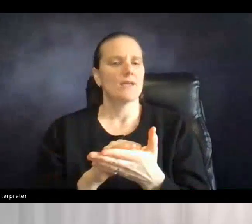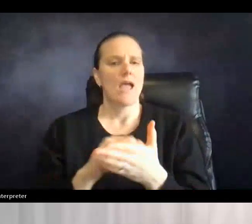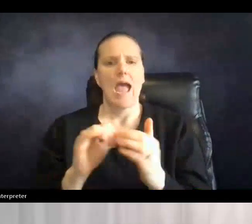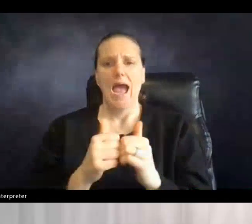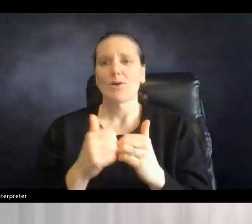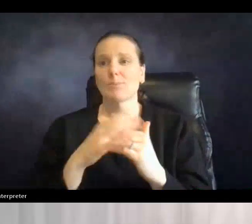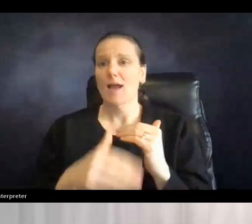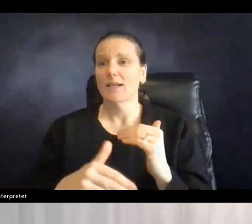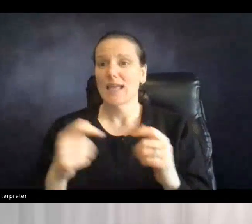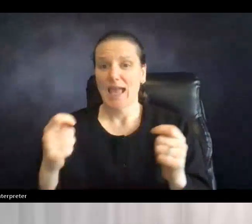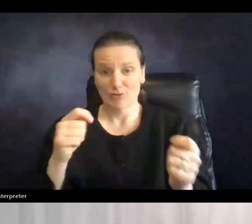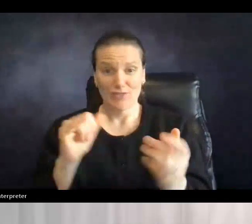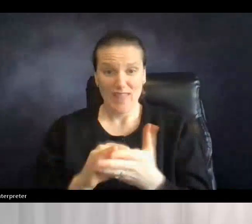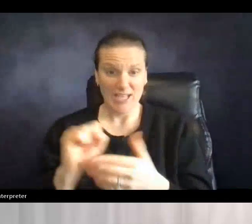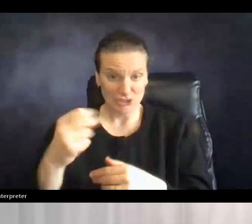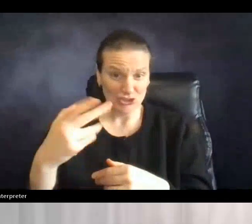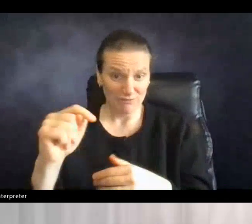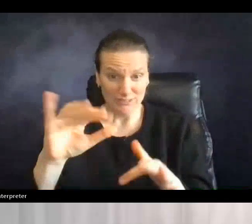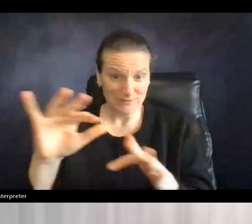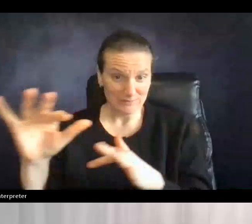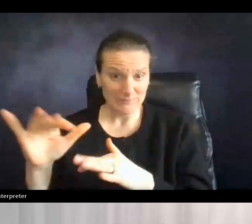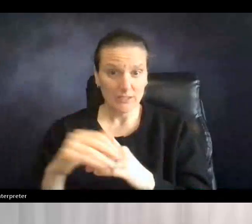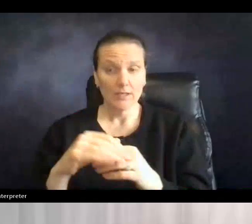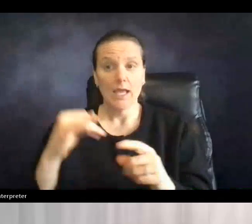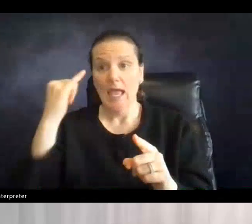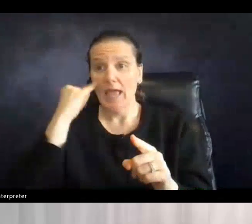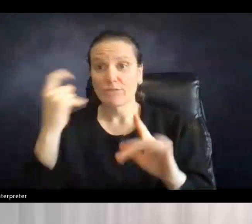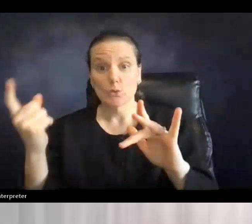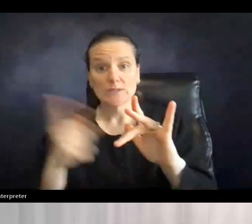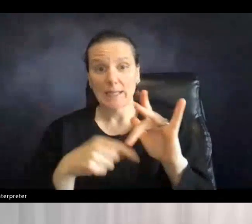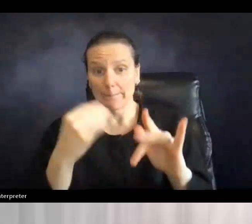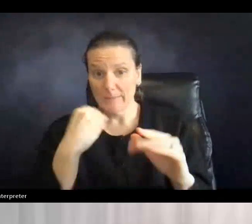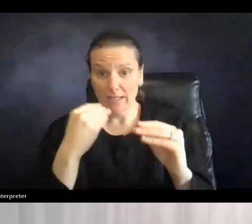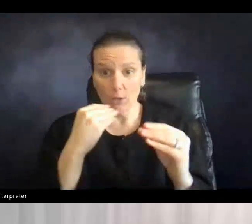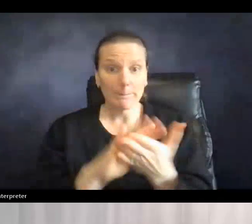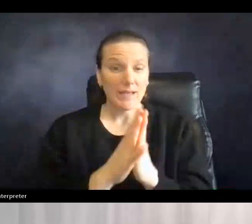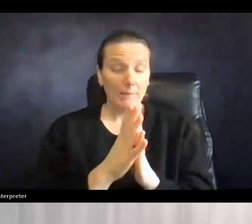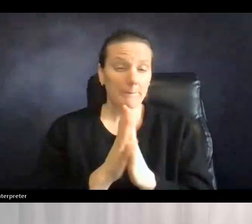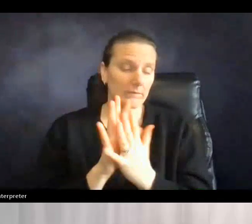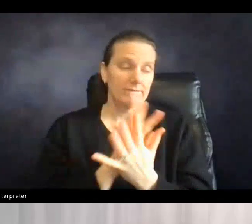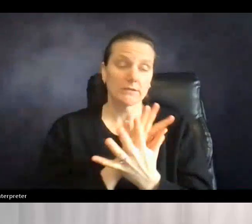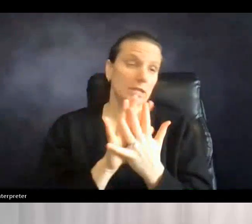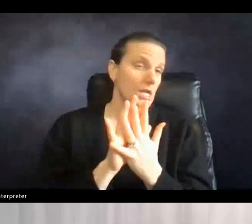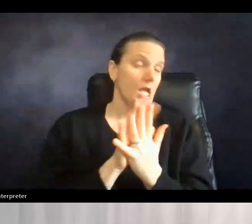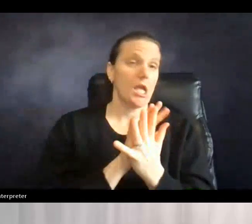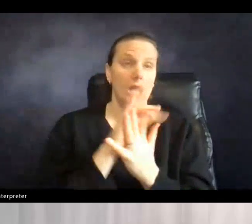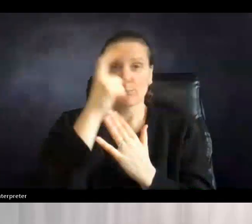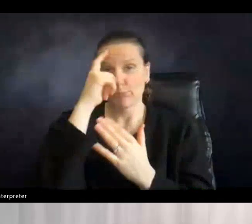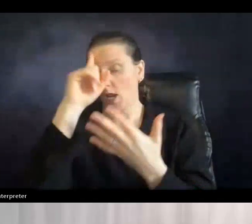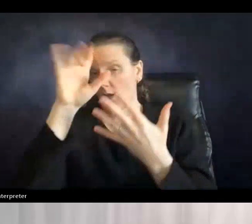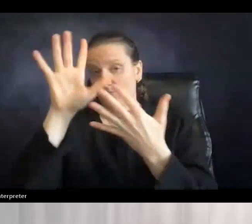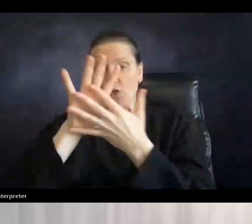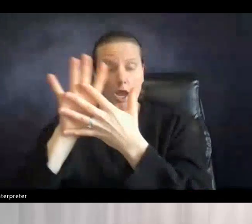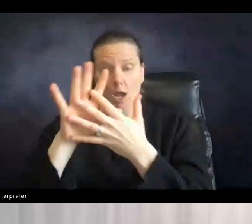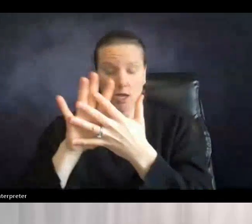shifts if you skip meals and you get fuzzy and made your brain fog and irritable and fatigued.